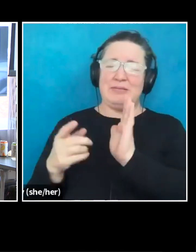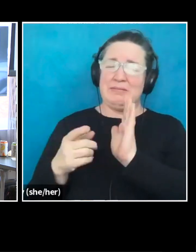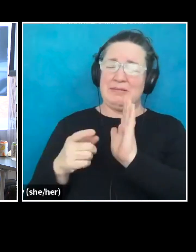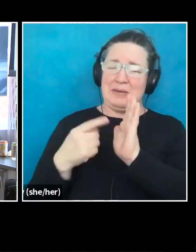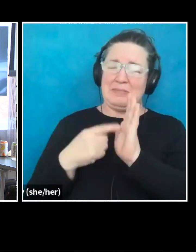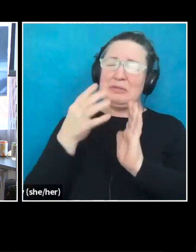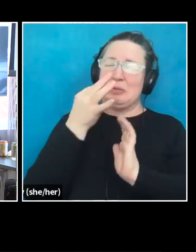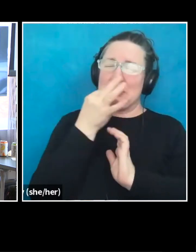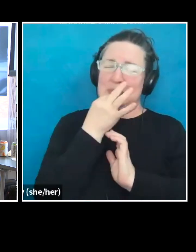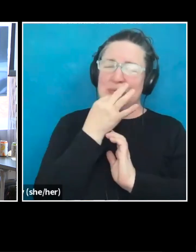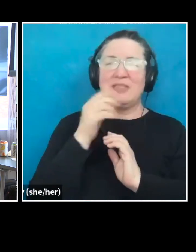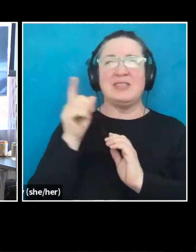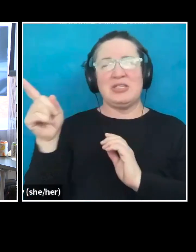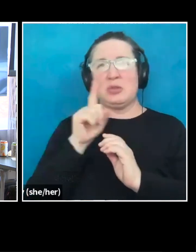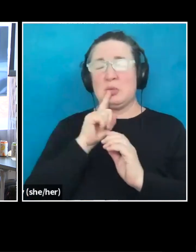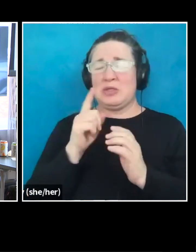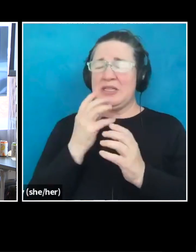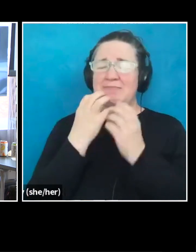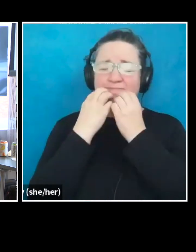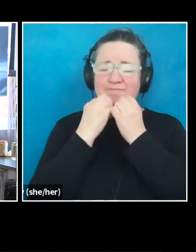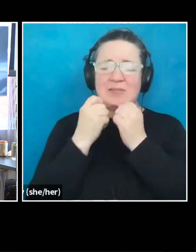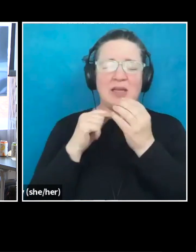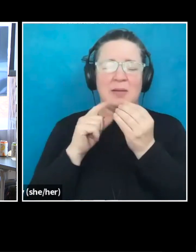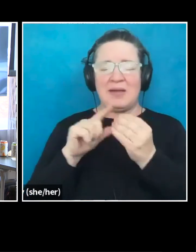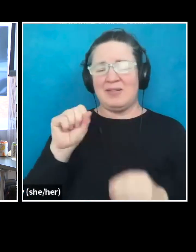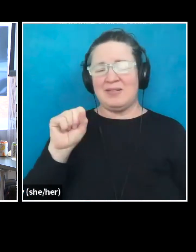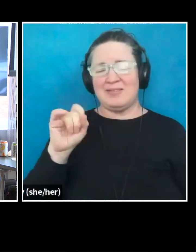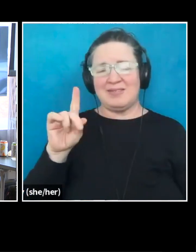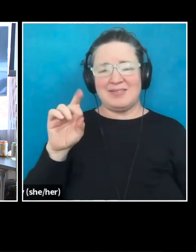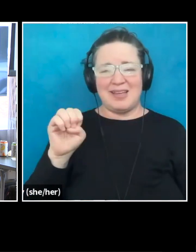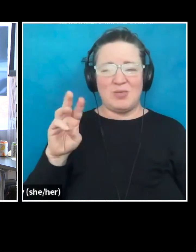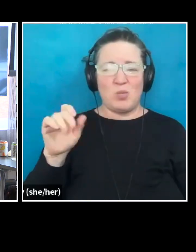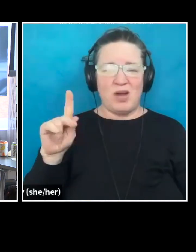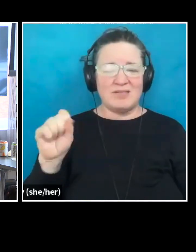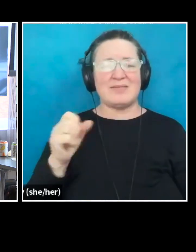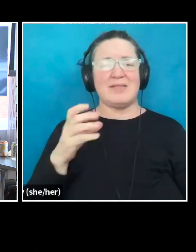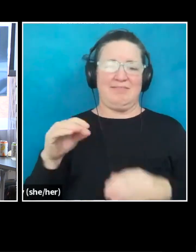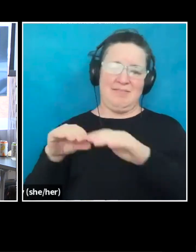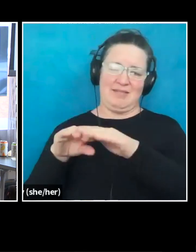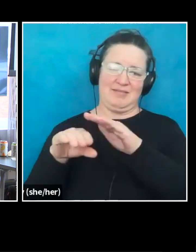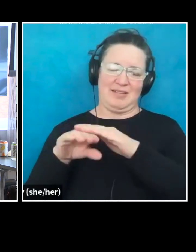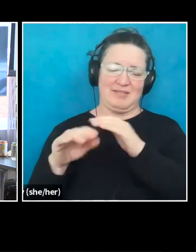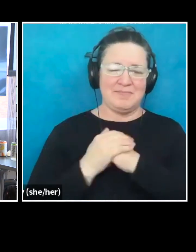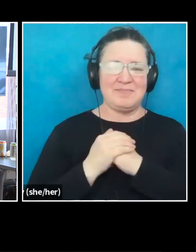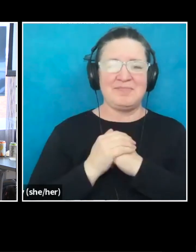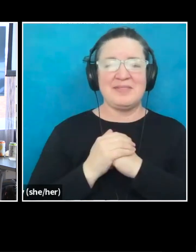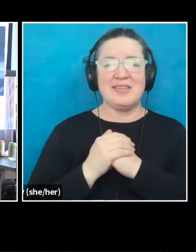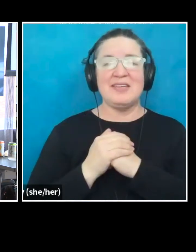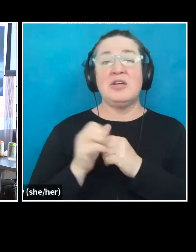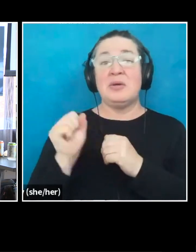so passionate about sidewalks and access. Um, so I'm going to talk you through some slides today,